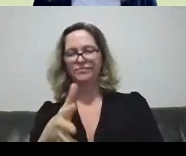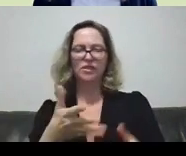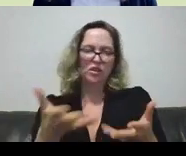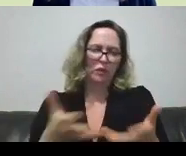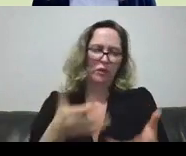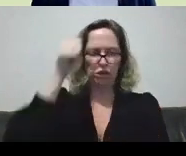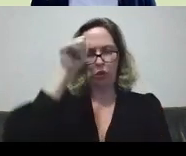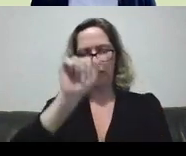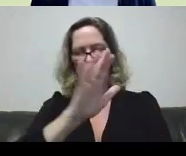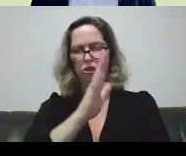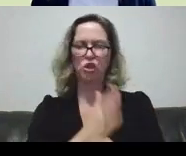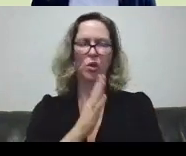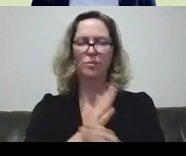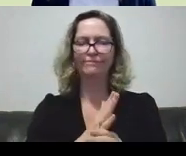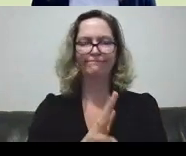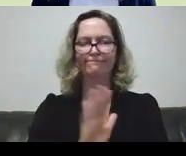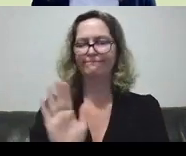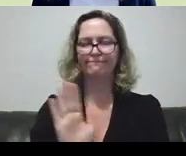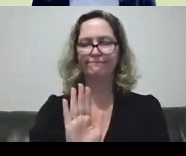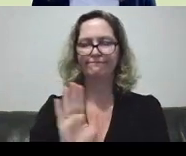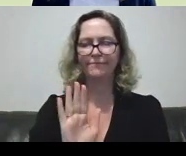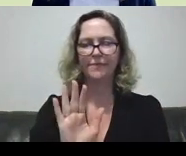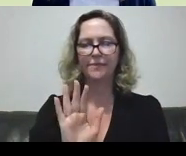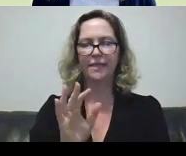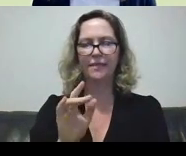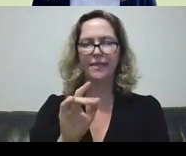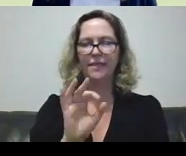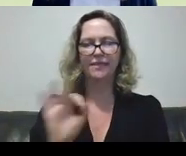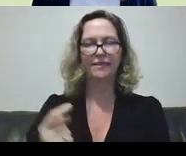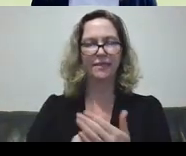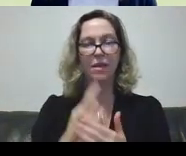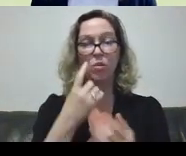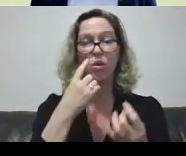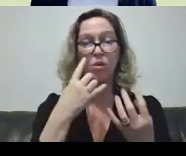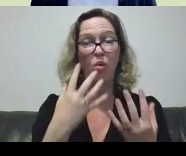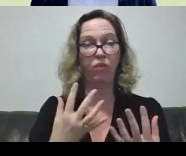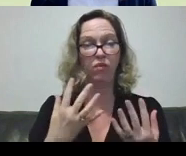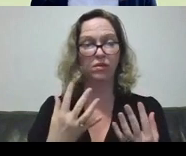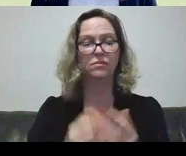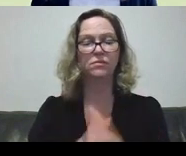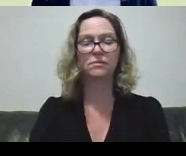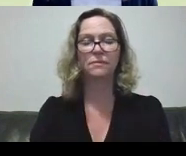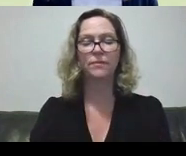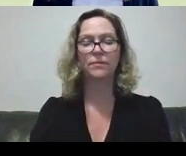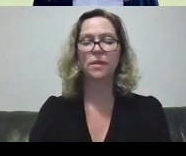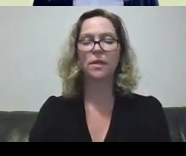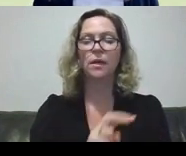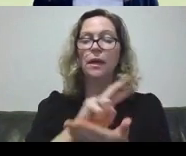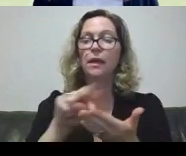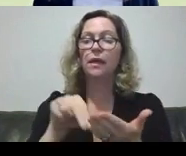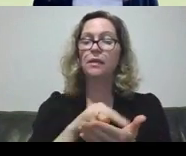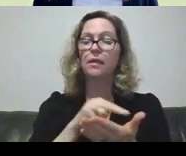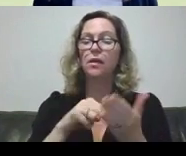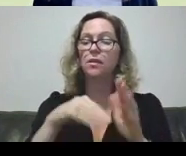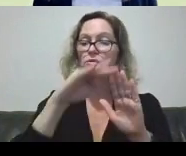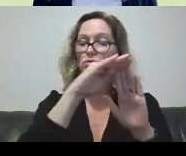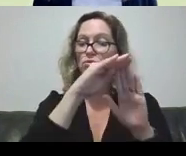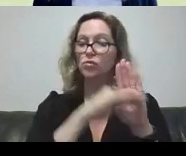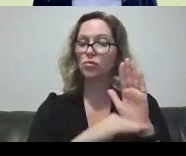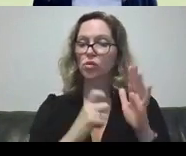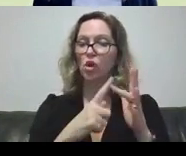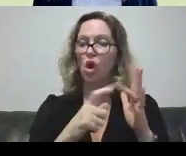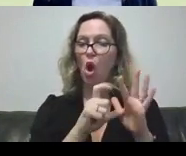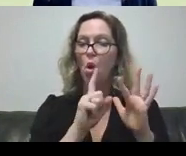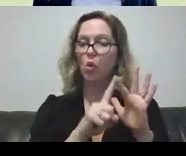case so the code of conduct we have mentioned this there's a